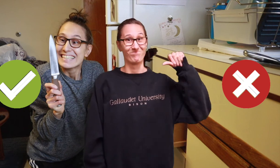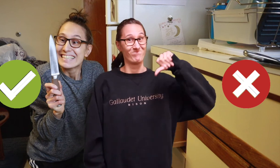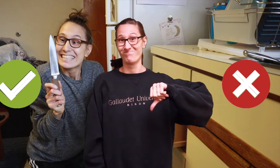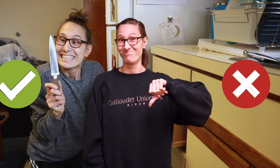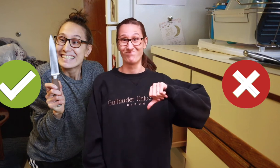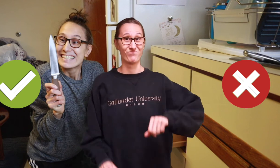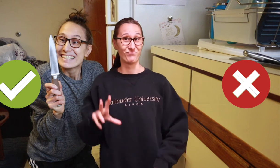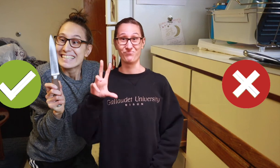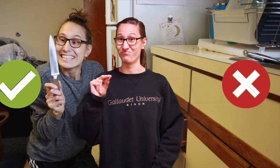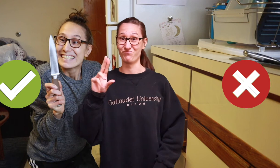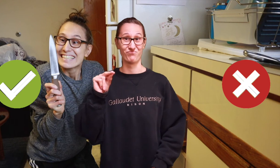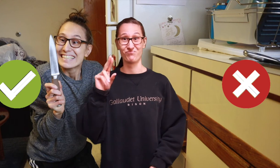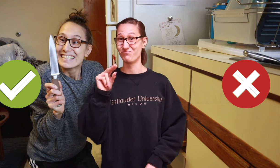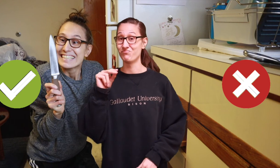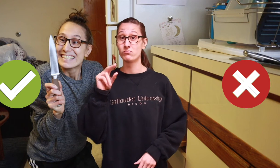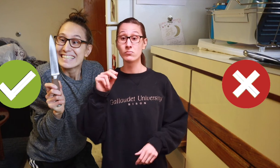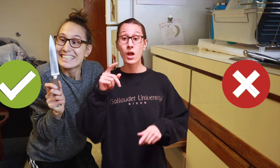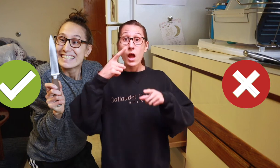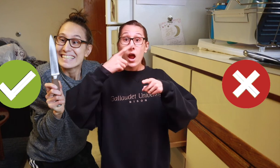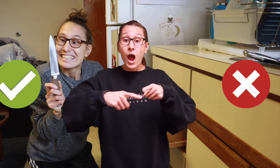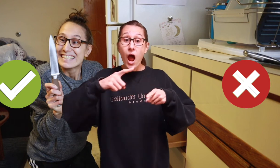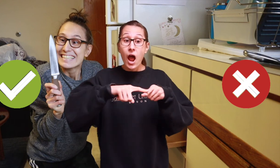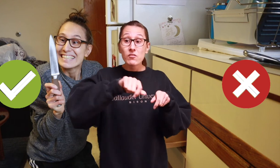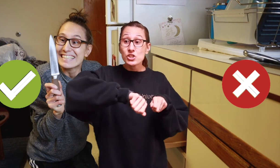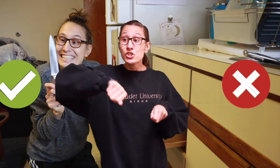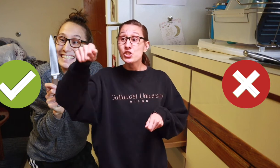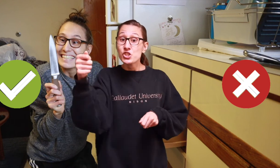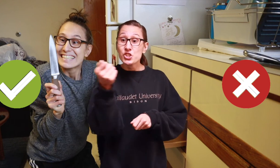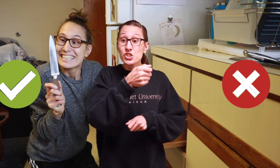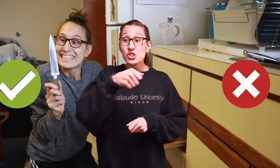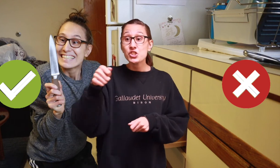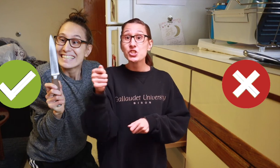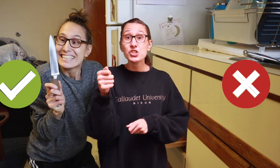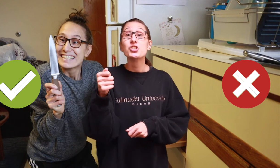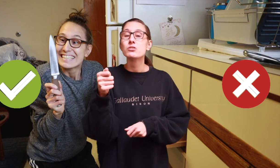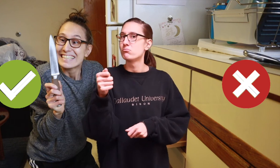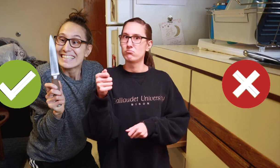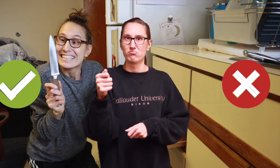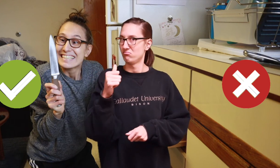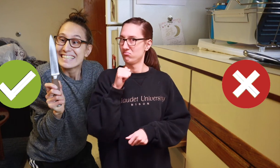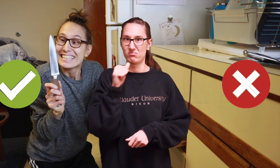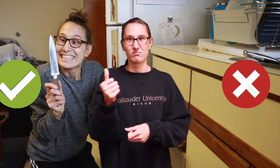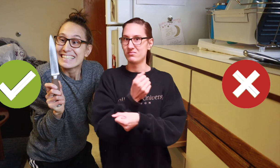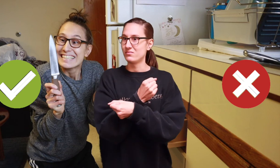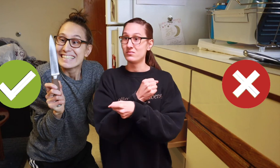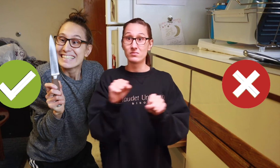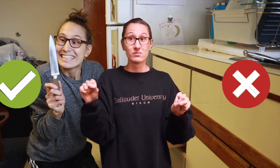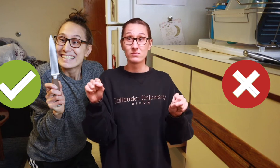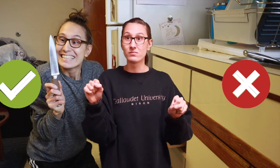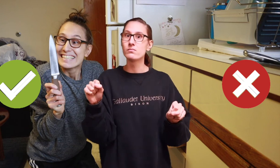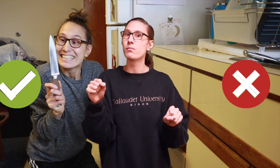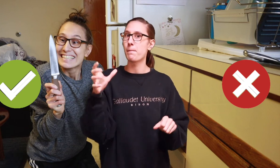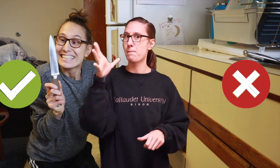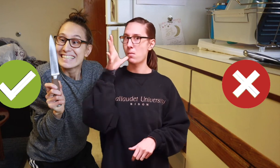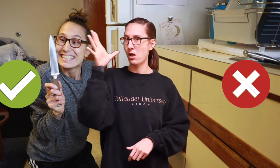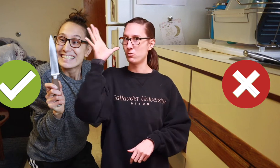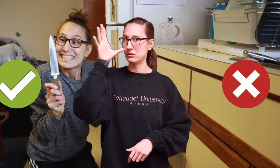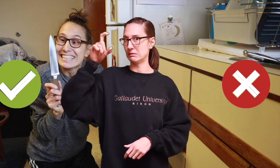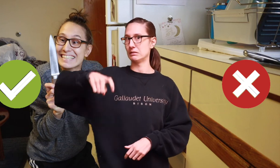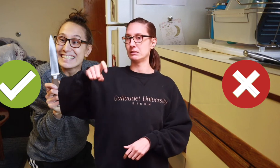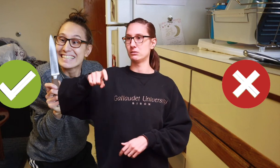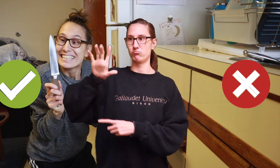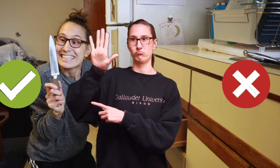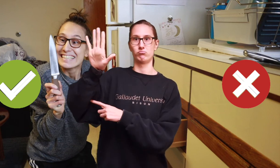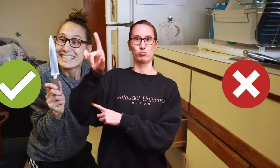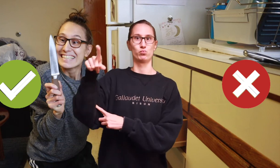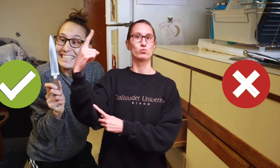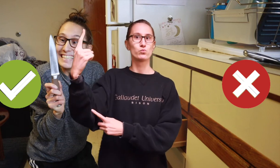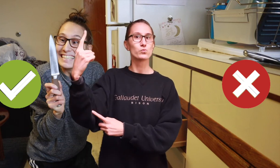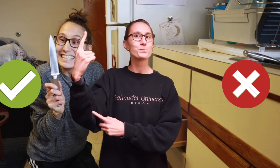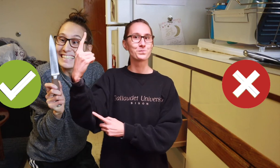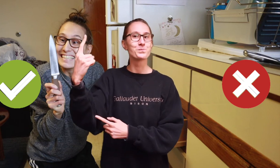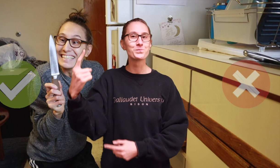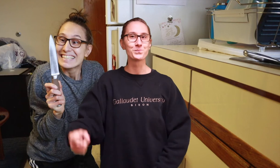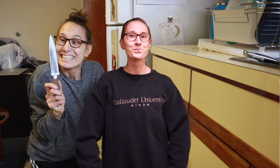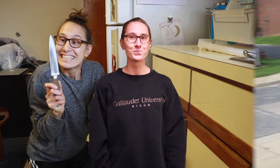Bad. Playing with knives is not safe. They're for parents only